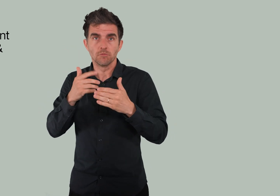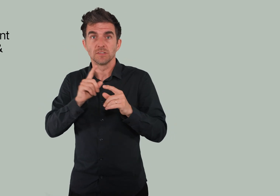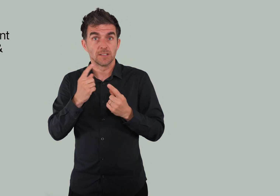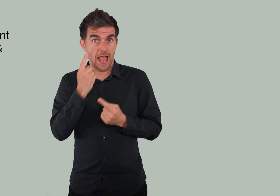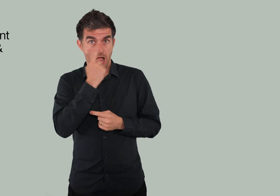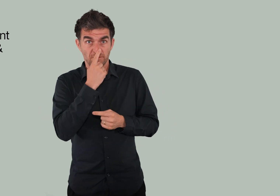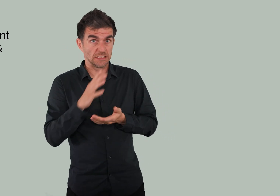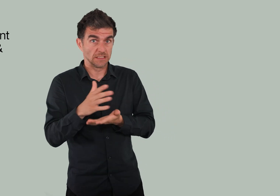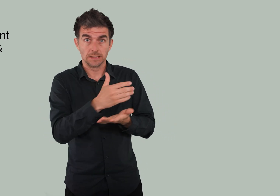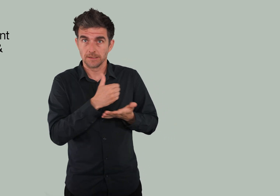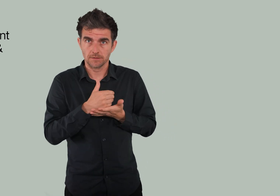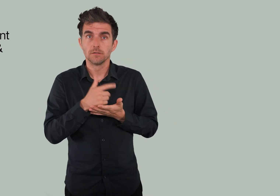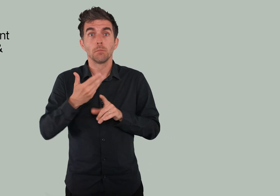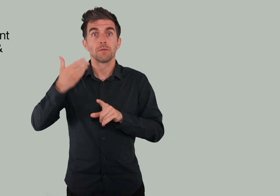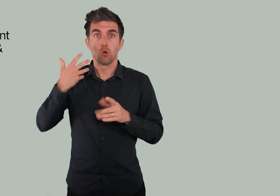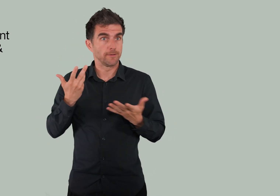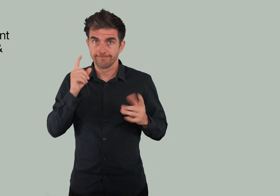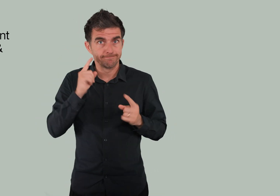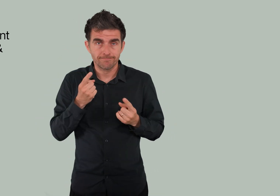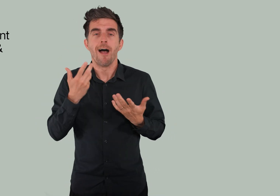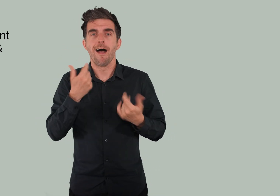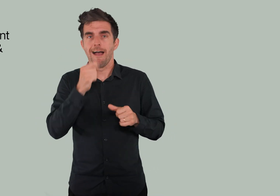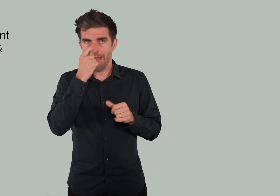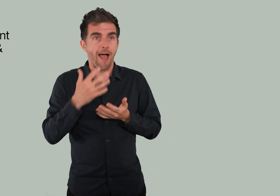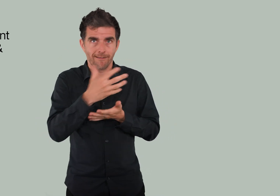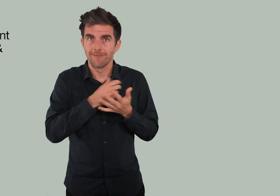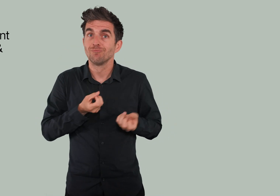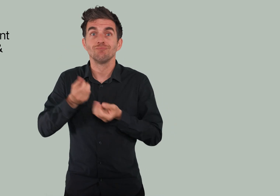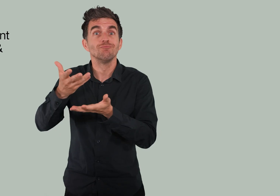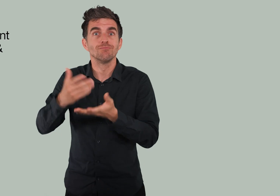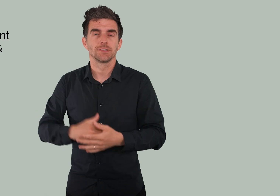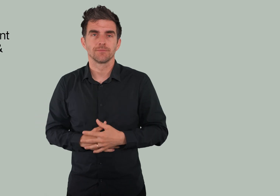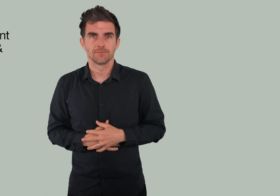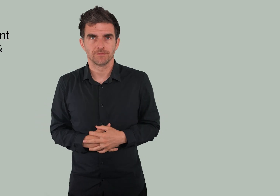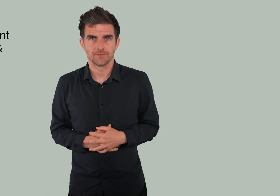to obtain evidence they have previously been unable to source.